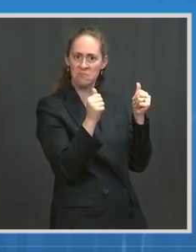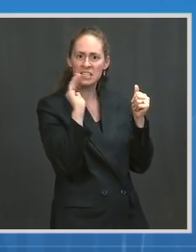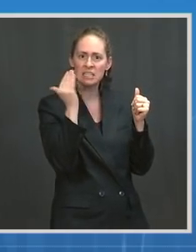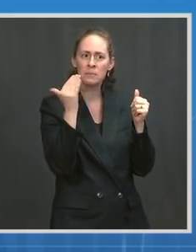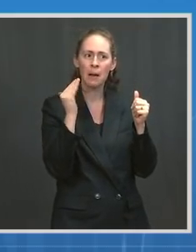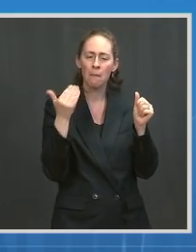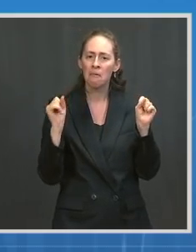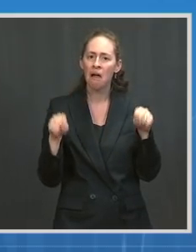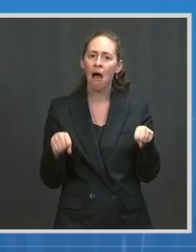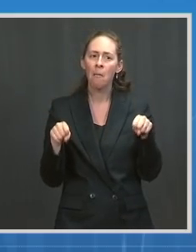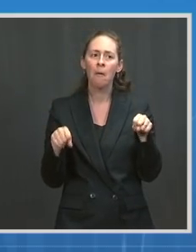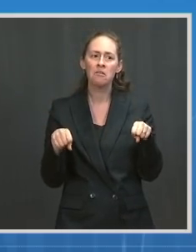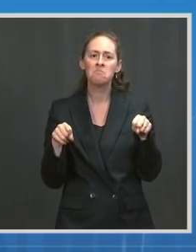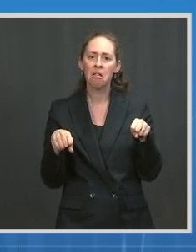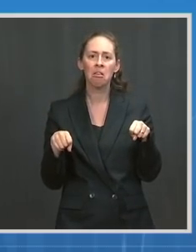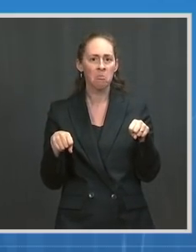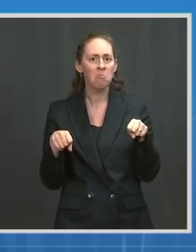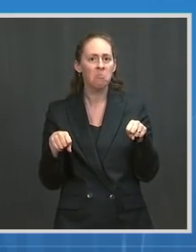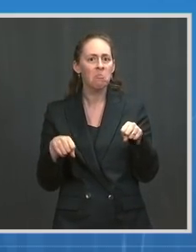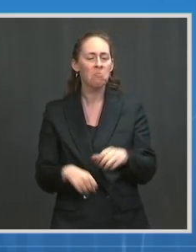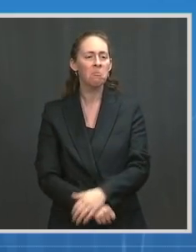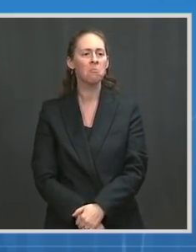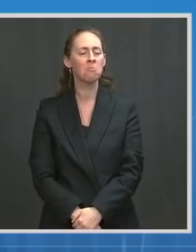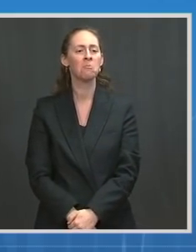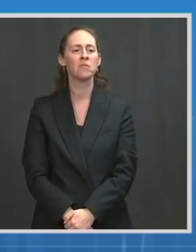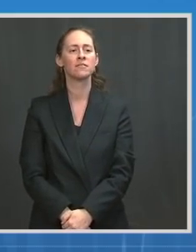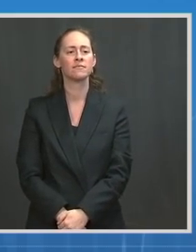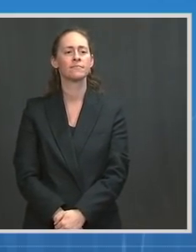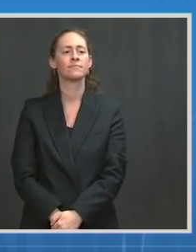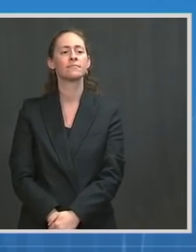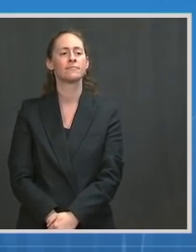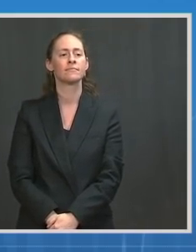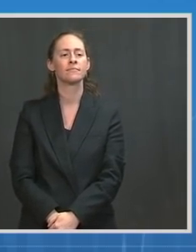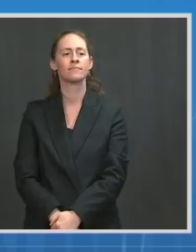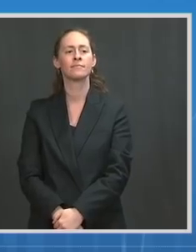What the investigators at Duke University found out